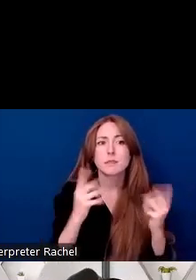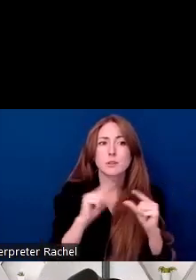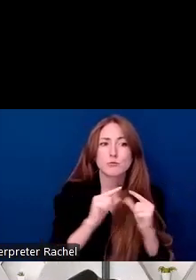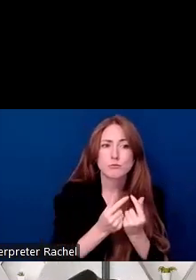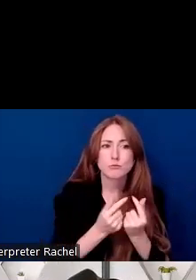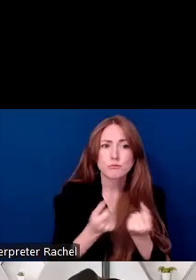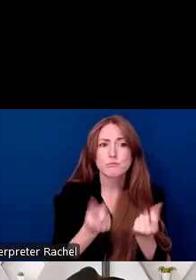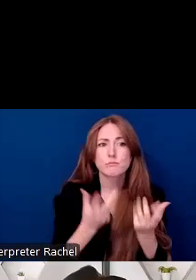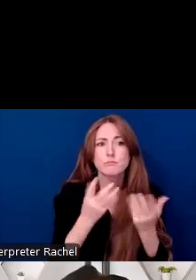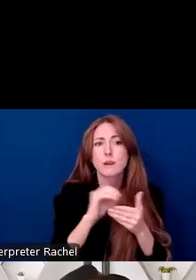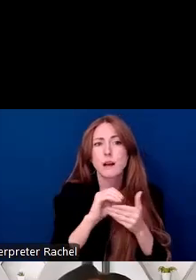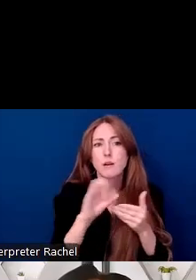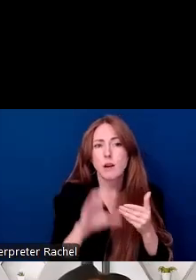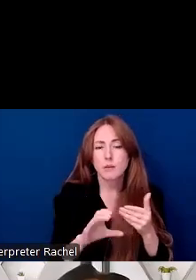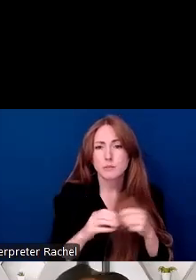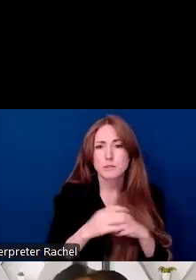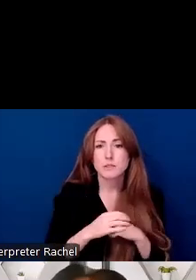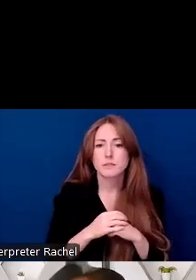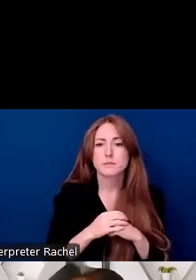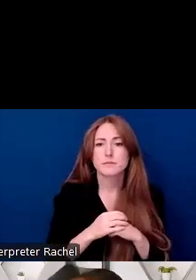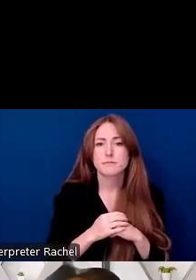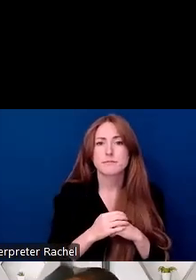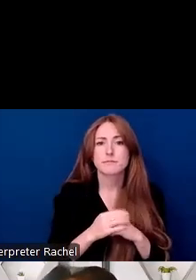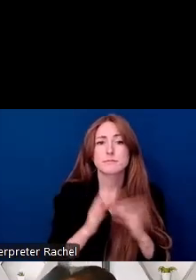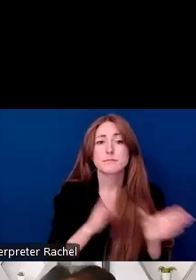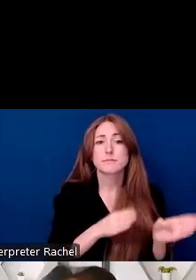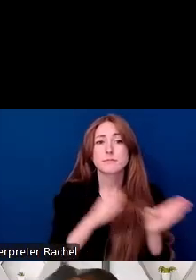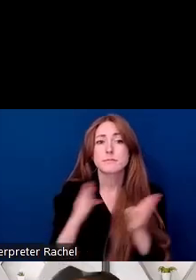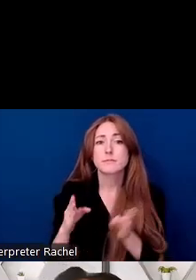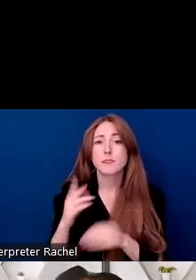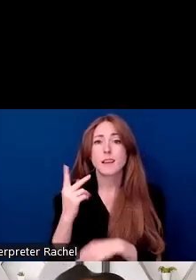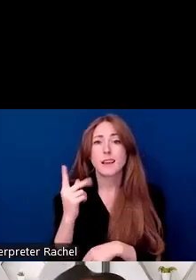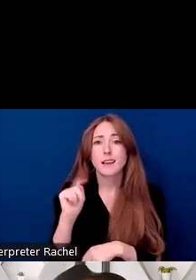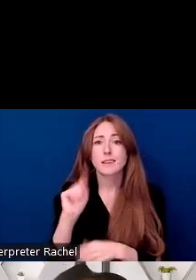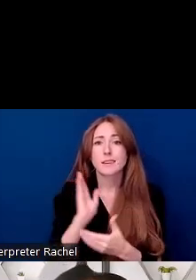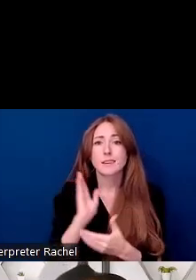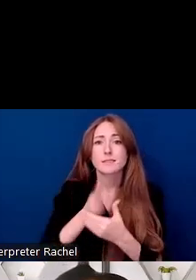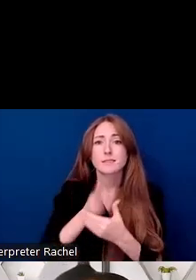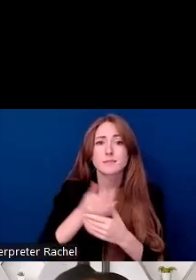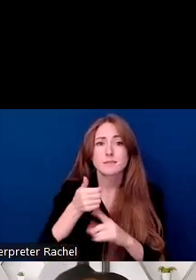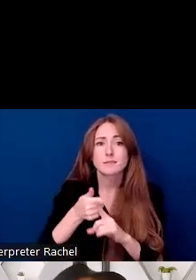we extracted data related to the KT intervention themselves, like the type of KT intervention,